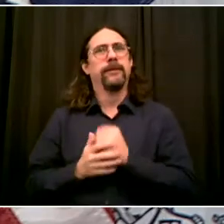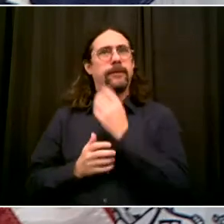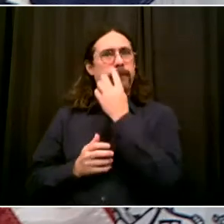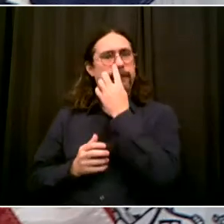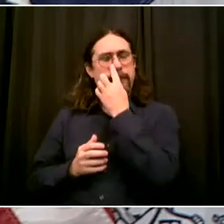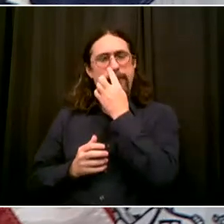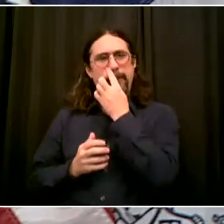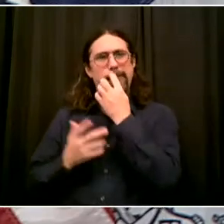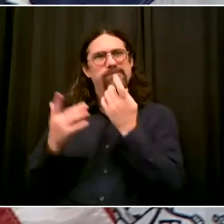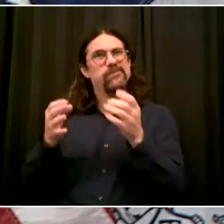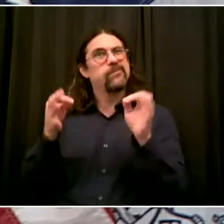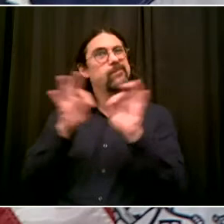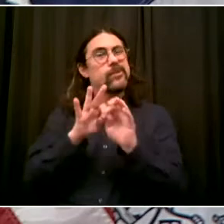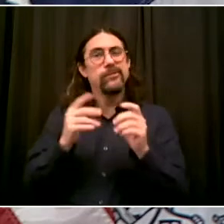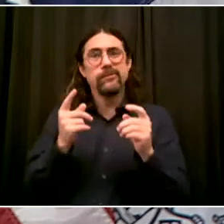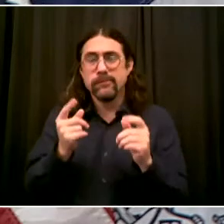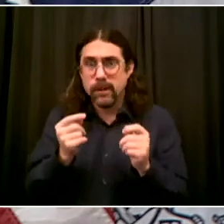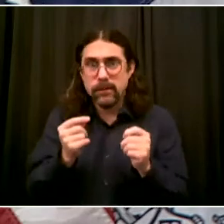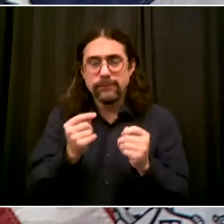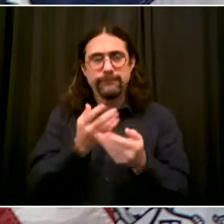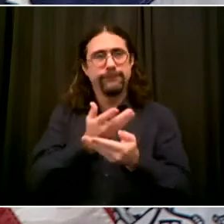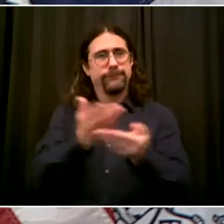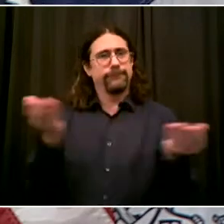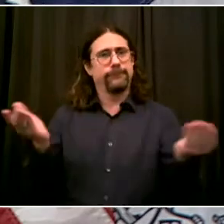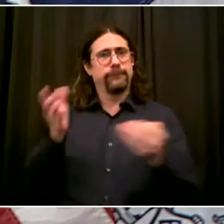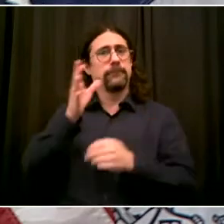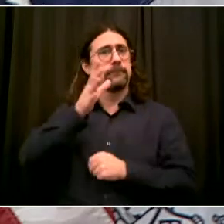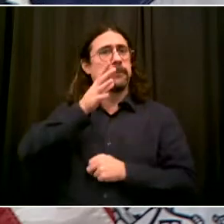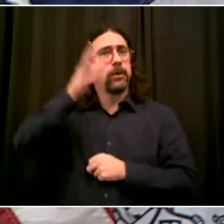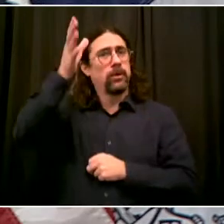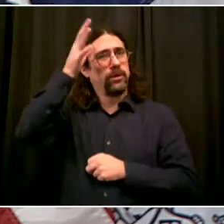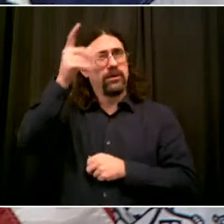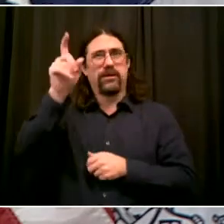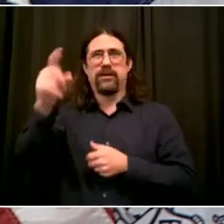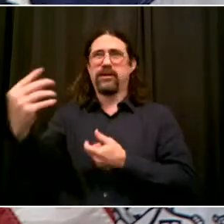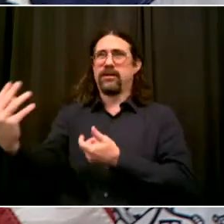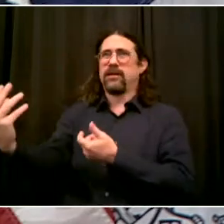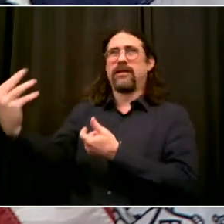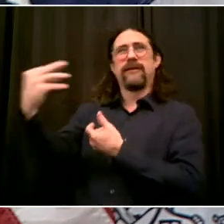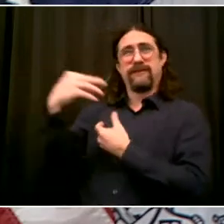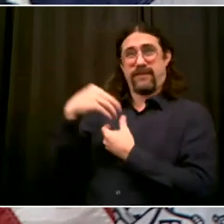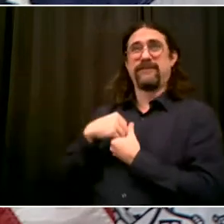ALOT OF WORK THAT WE HAVE NEVER HAD TO DO ON THIS L LEVEL BEFORE.